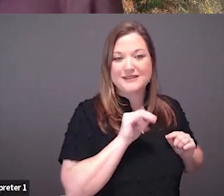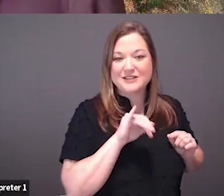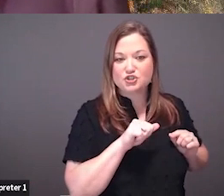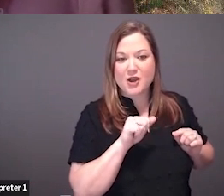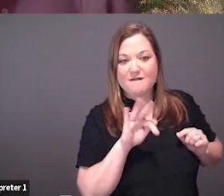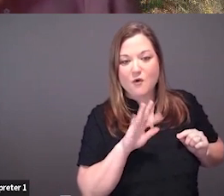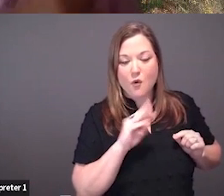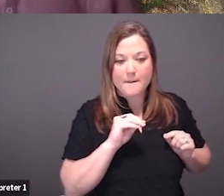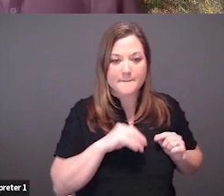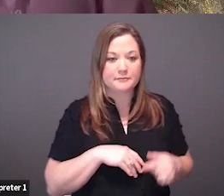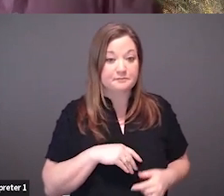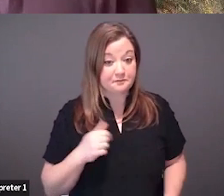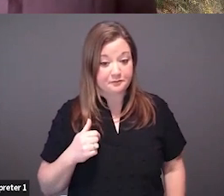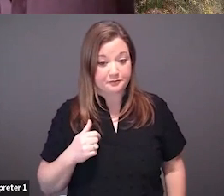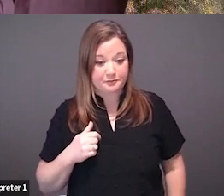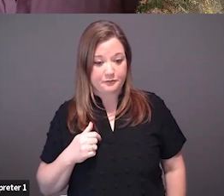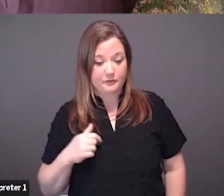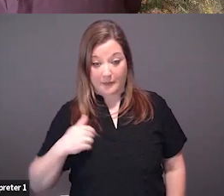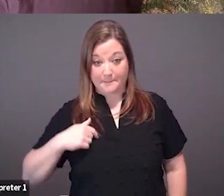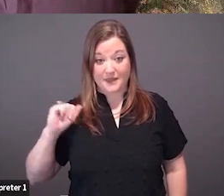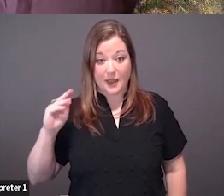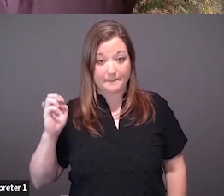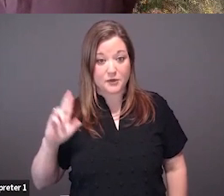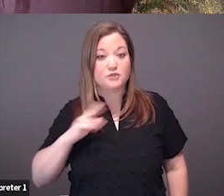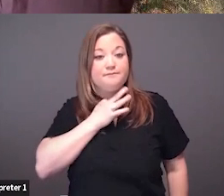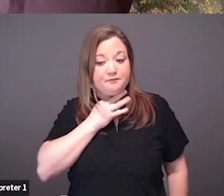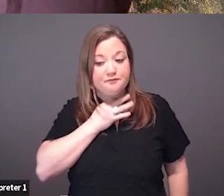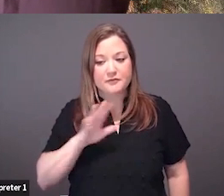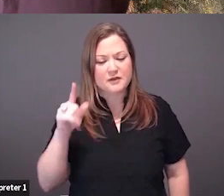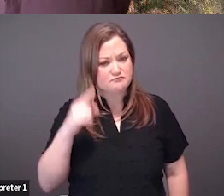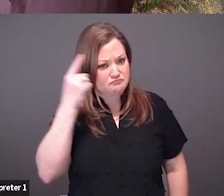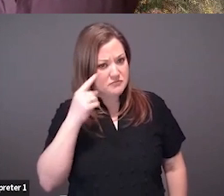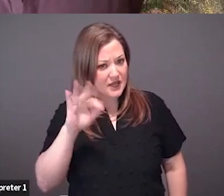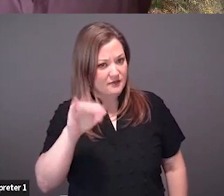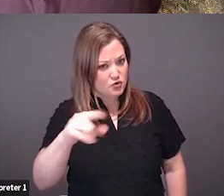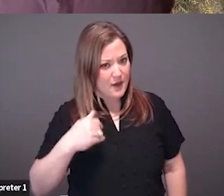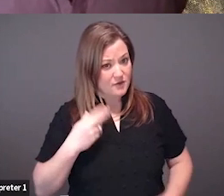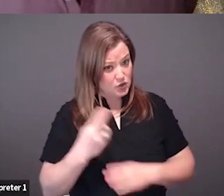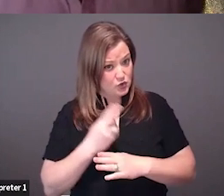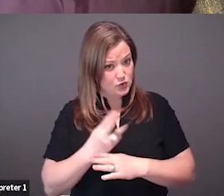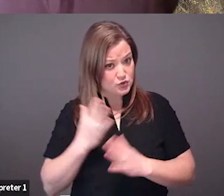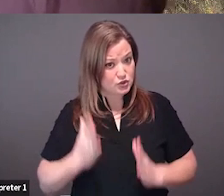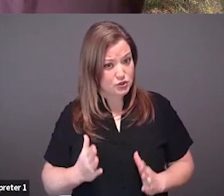Have you explored having users come in and test forms or test